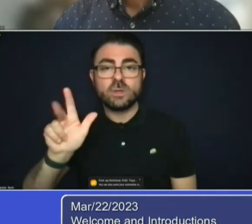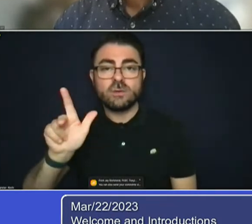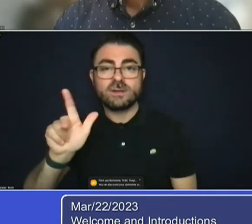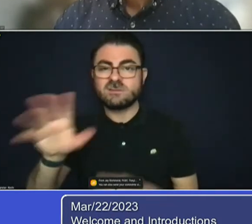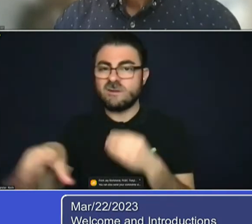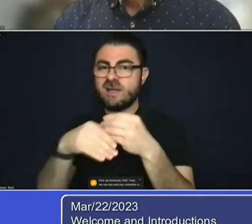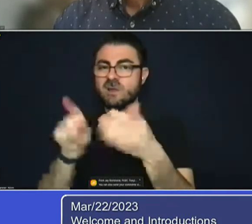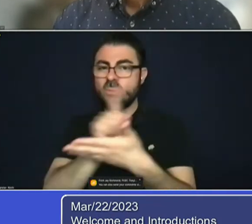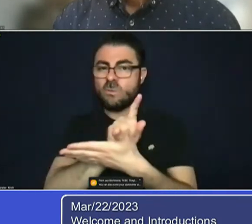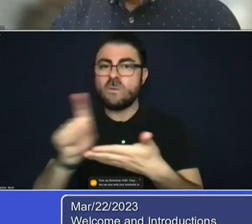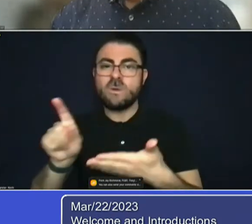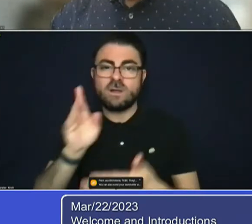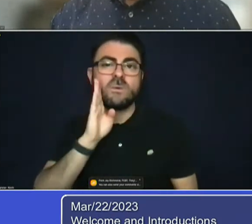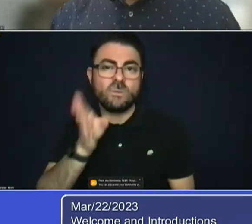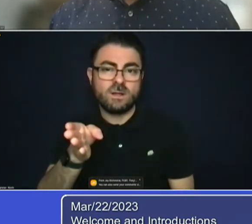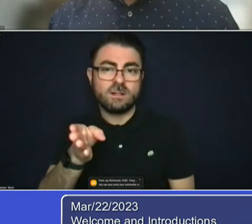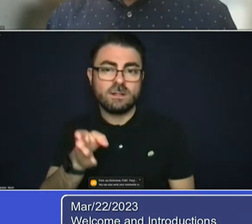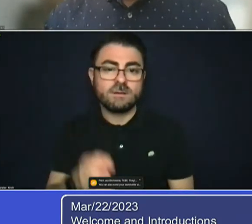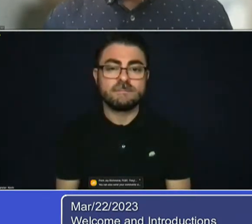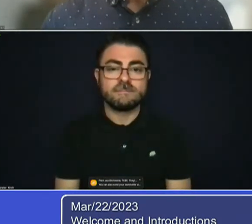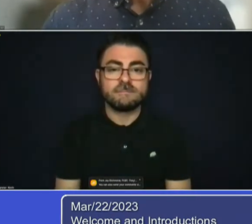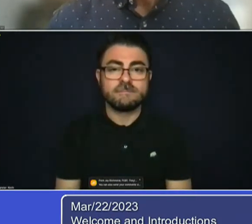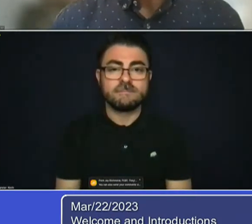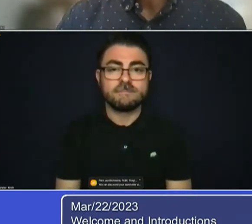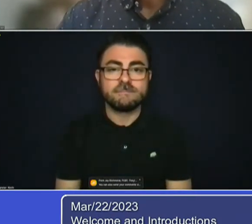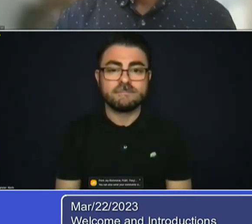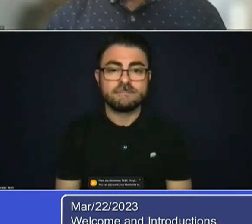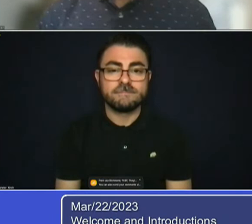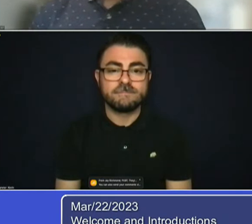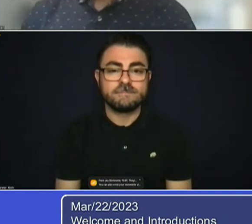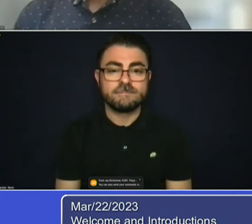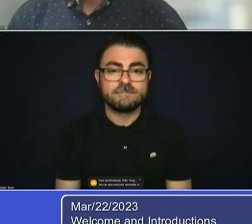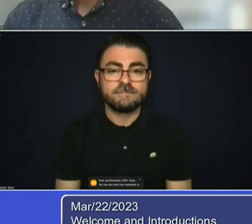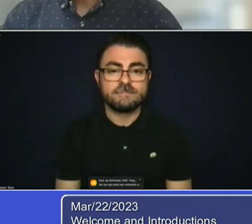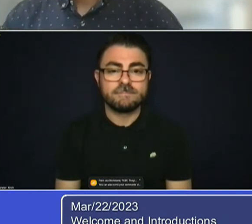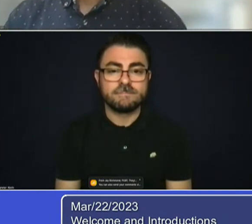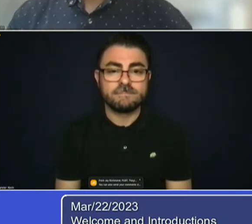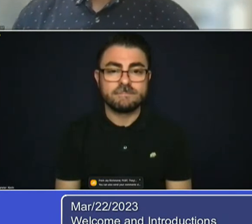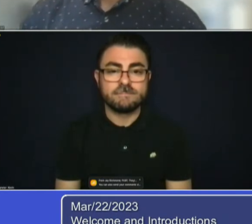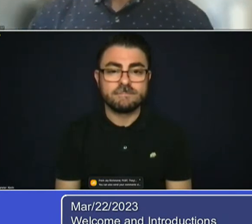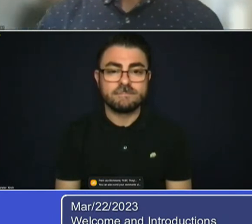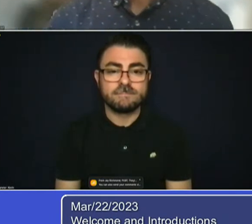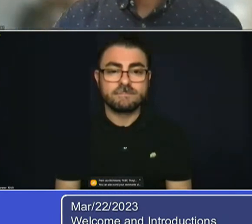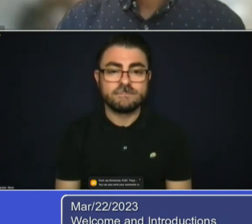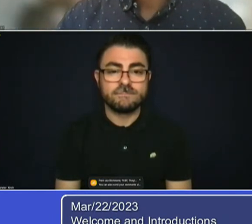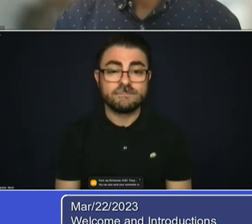PROVIDING MORE TIME, THROUGH